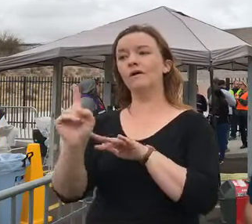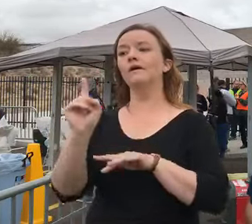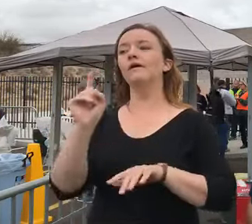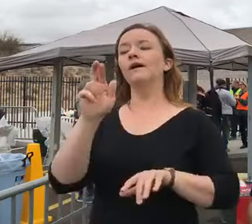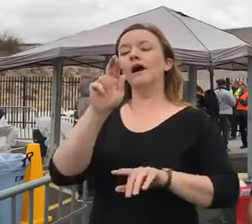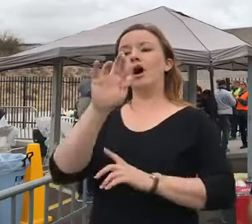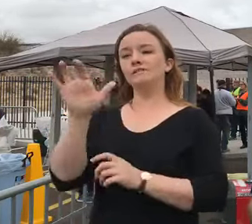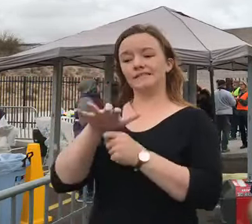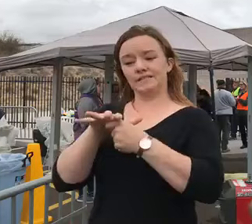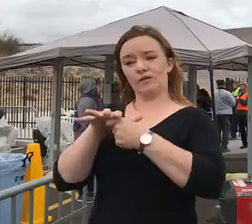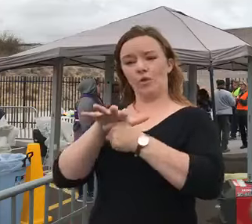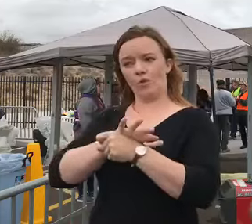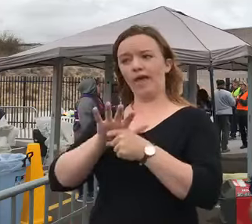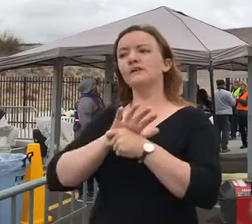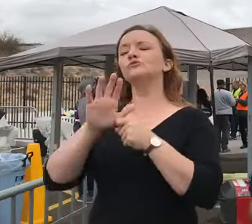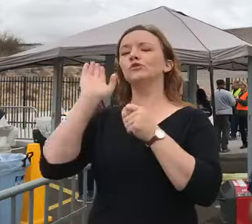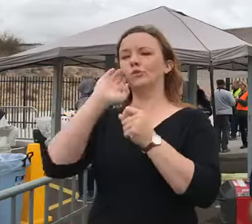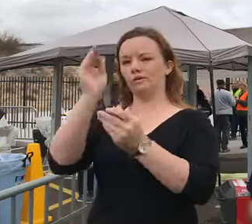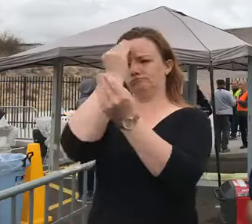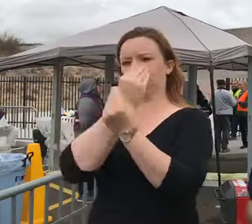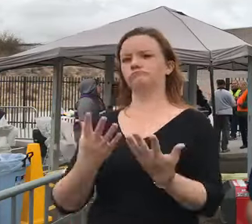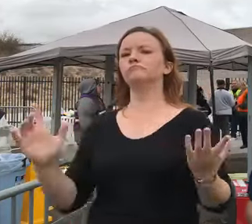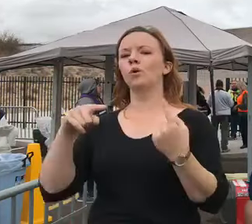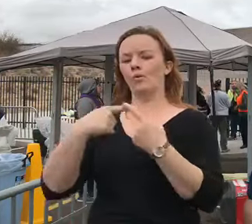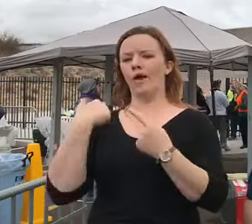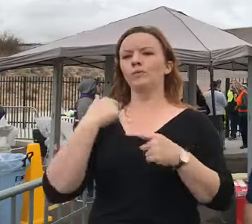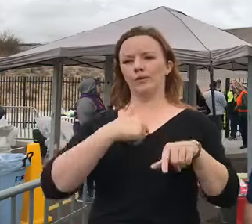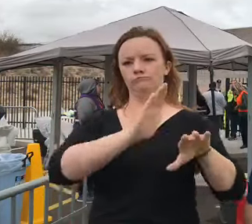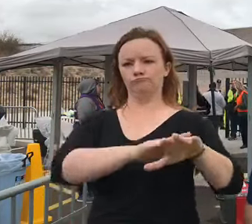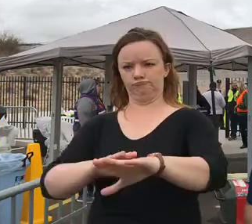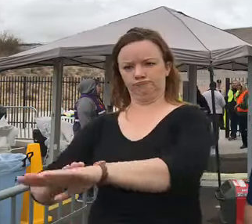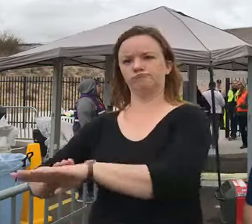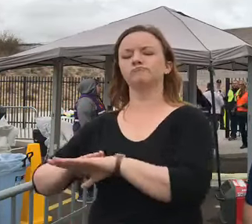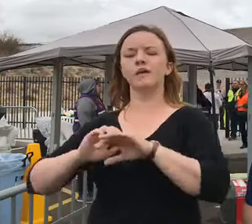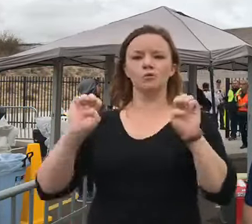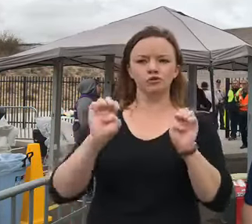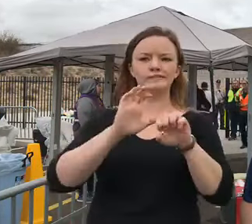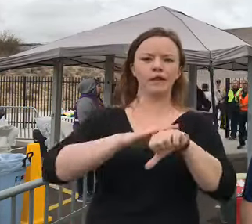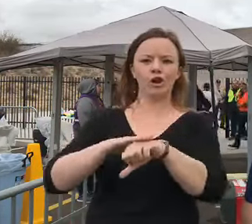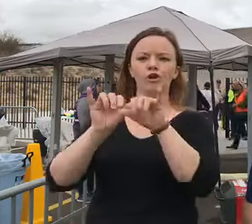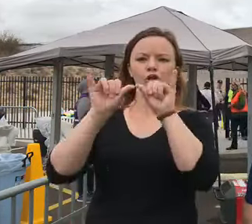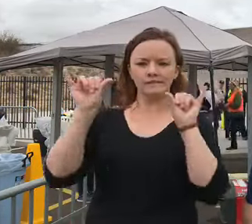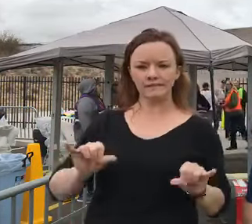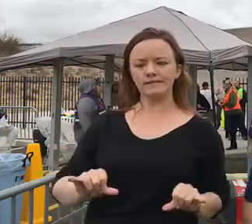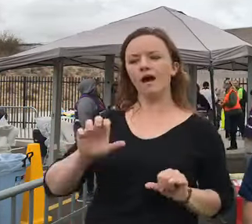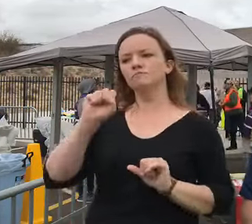That's gonna be in the messaging that we send out so that's going to go out over the emergency alert system and social media and